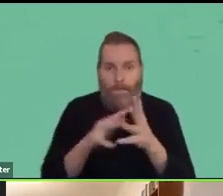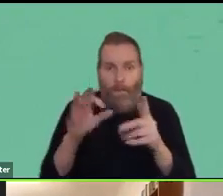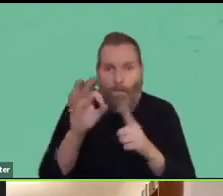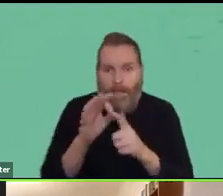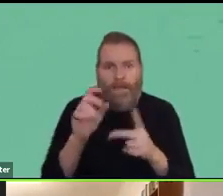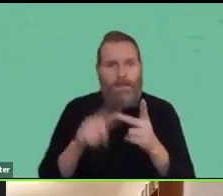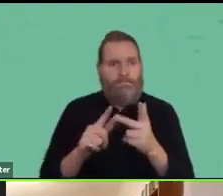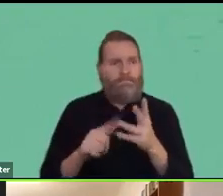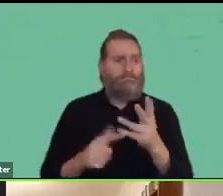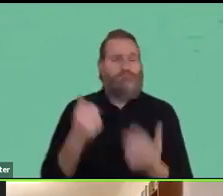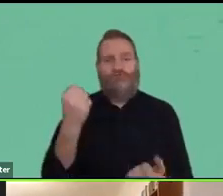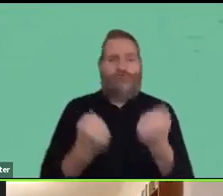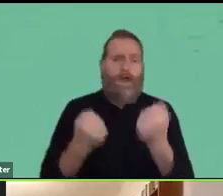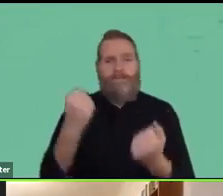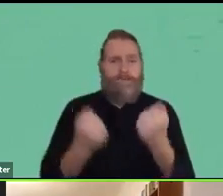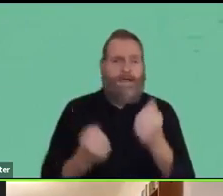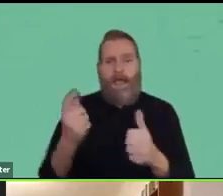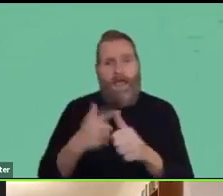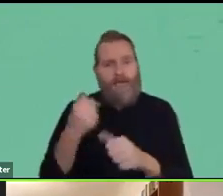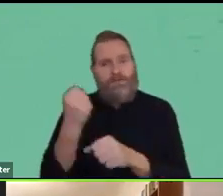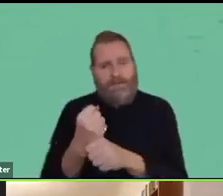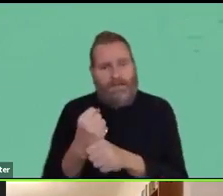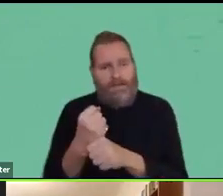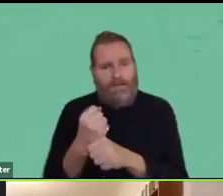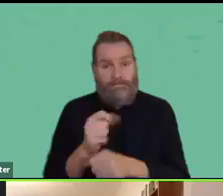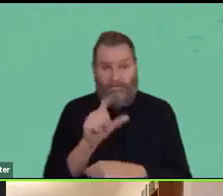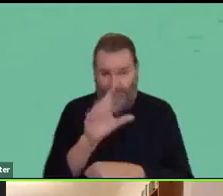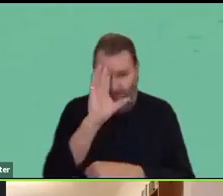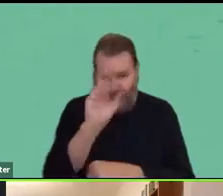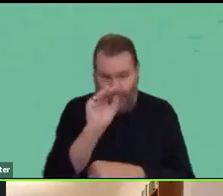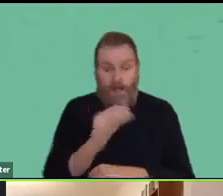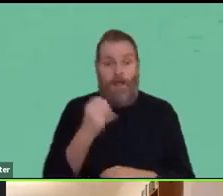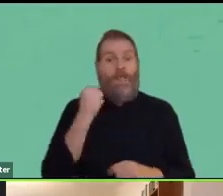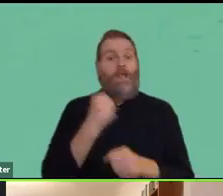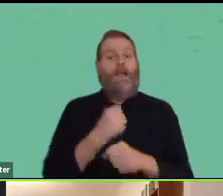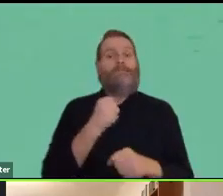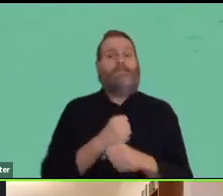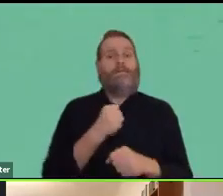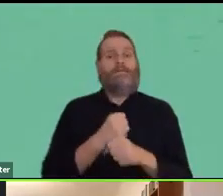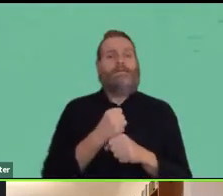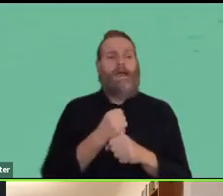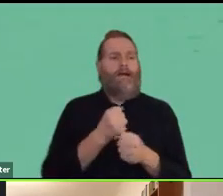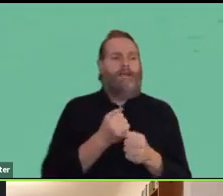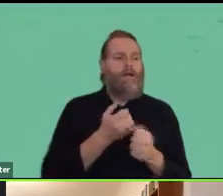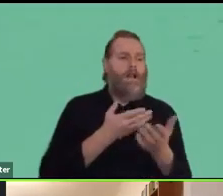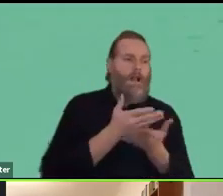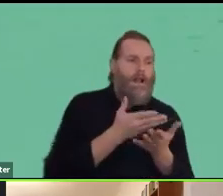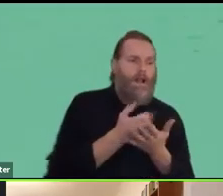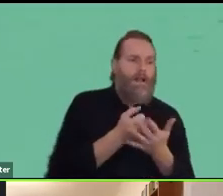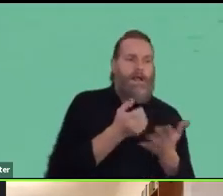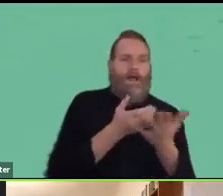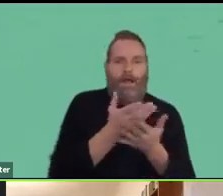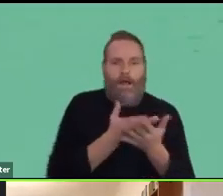the government has used the 200 sets of pay talks to fragment and to make people just